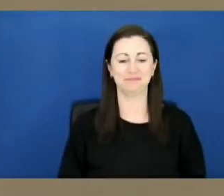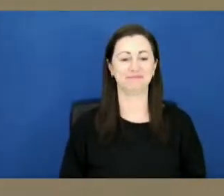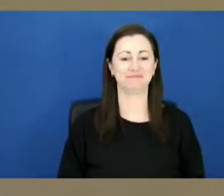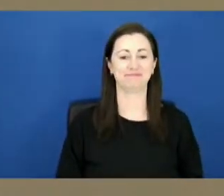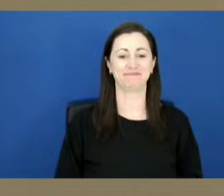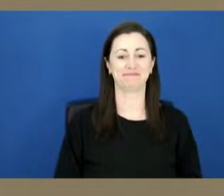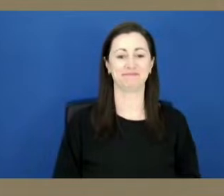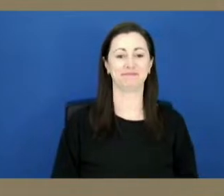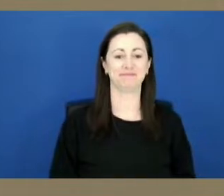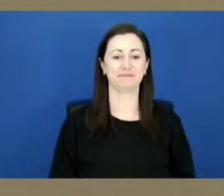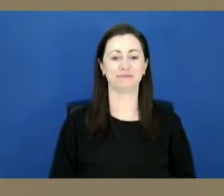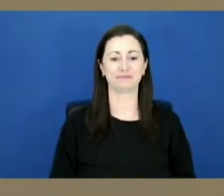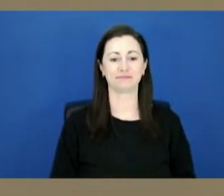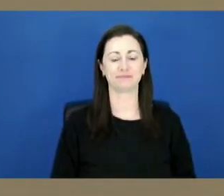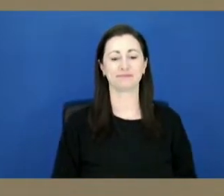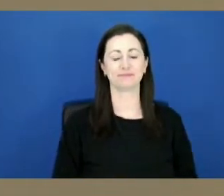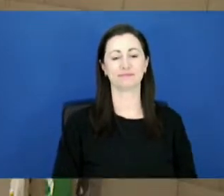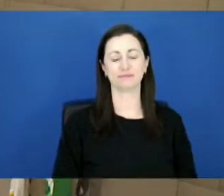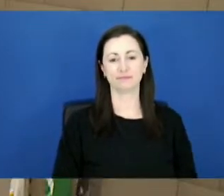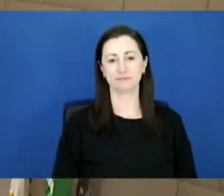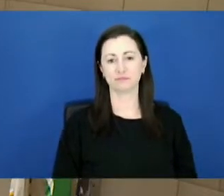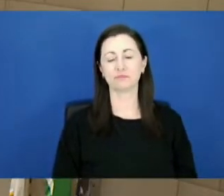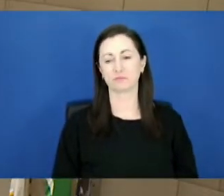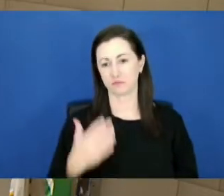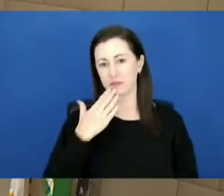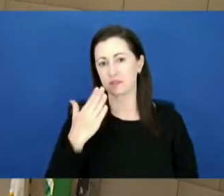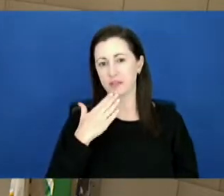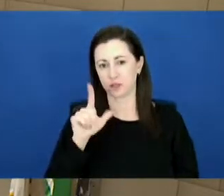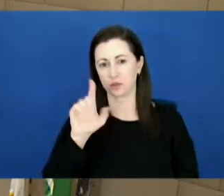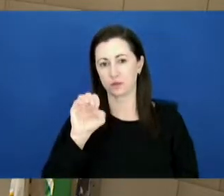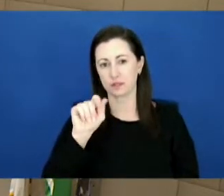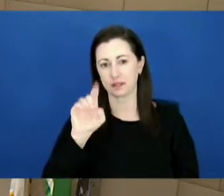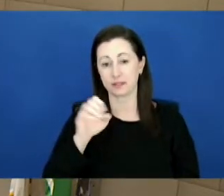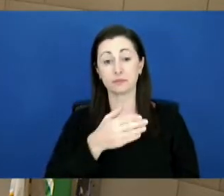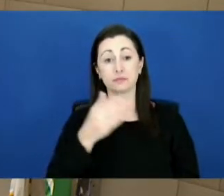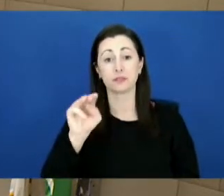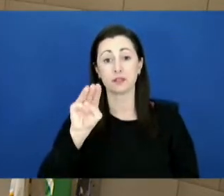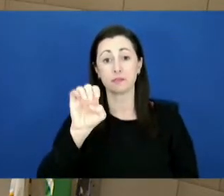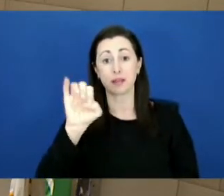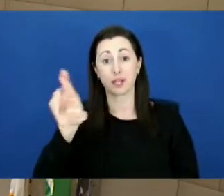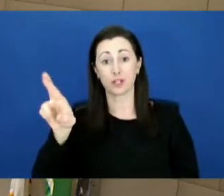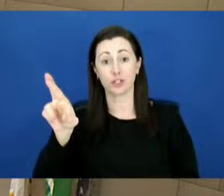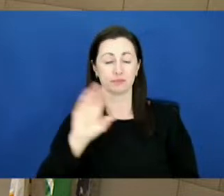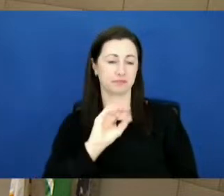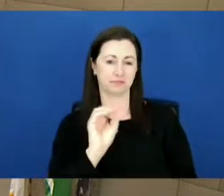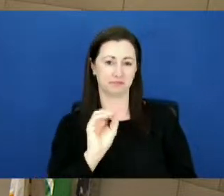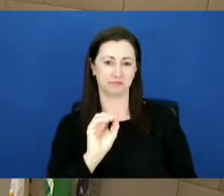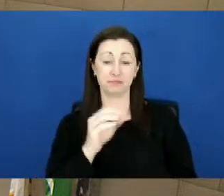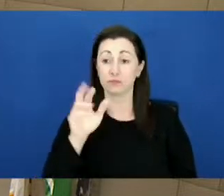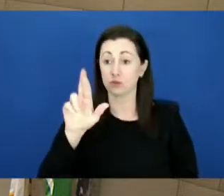PREDICTED BY LEAKE.